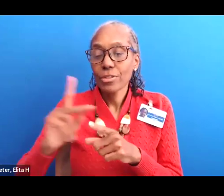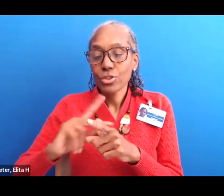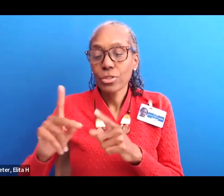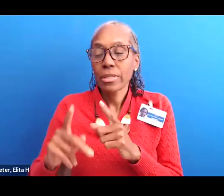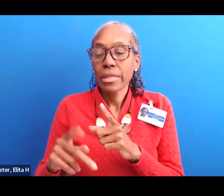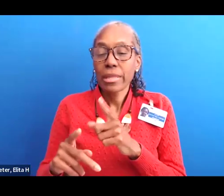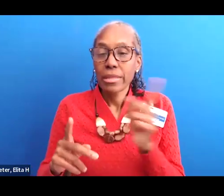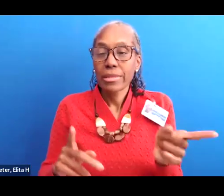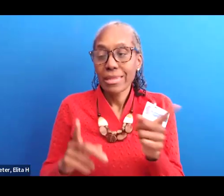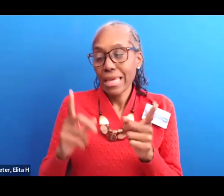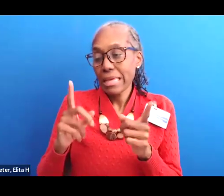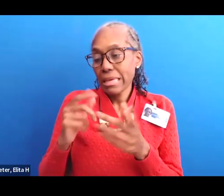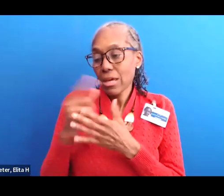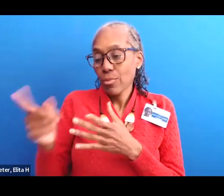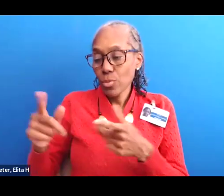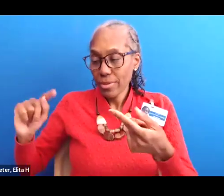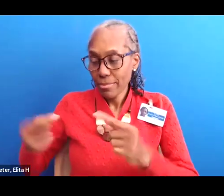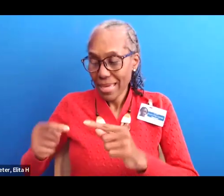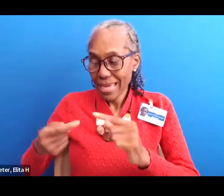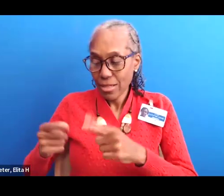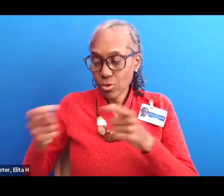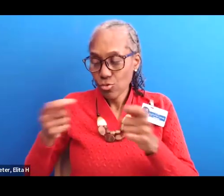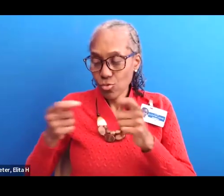help you with pain control, but there are also doctors they can